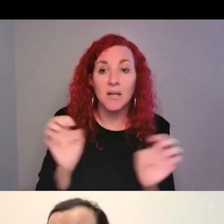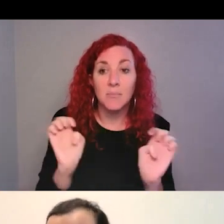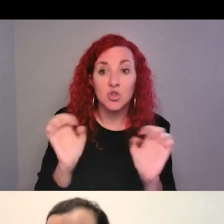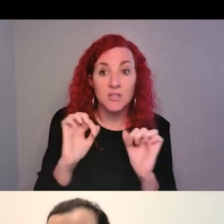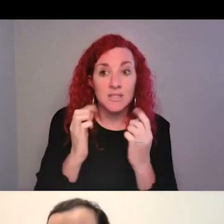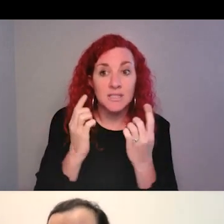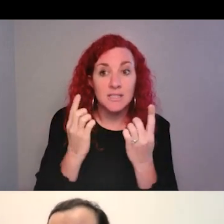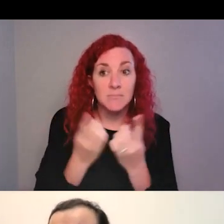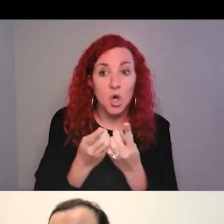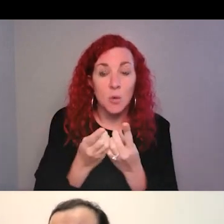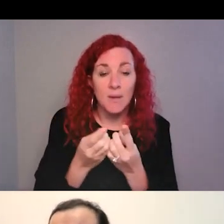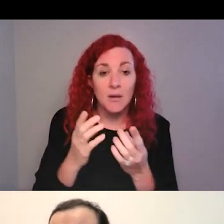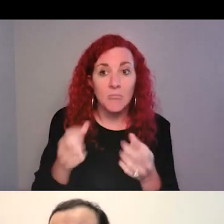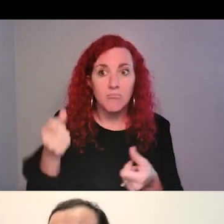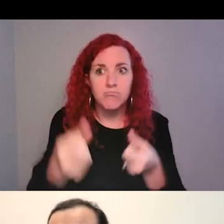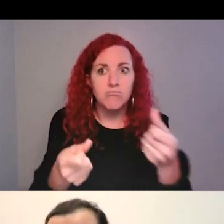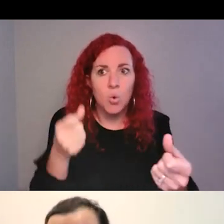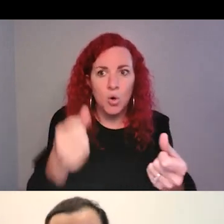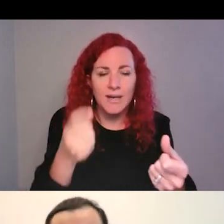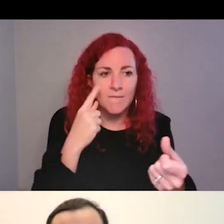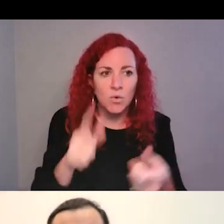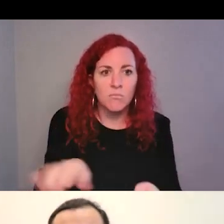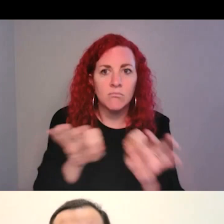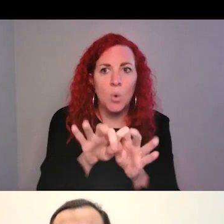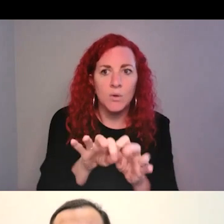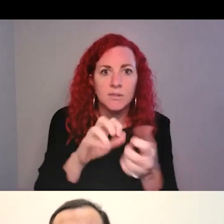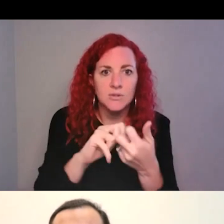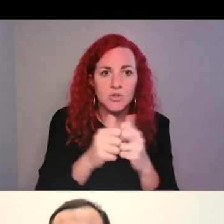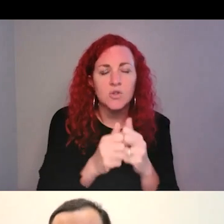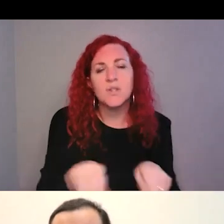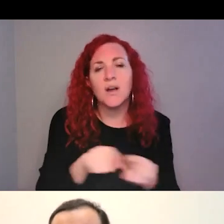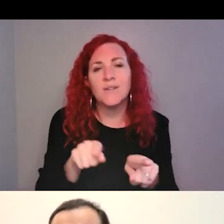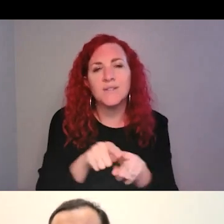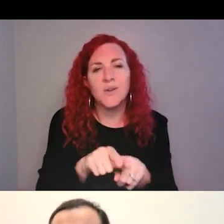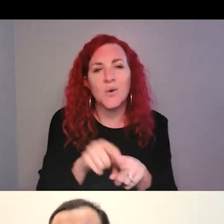BOARDING AS A KU ISSUE AND CONSIDERING HOW MOBILE CRISIS, AS